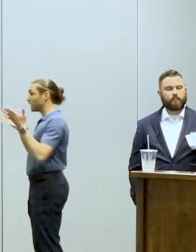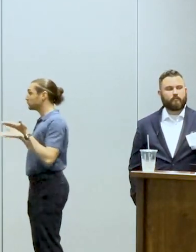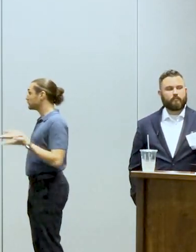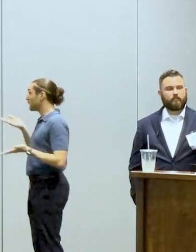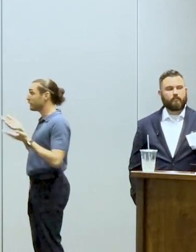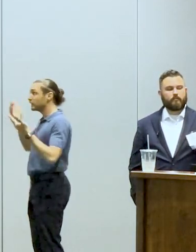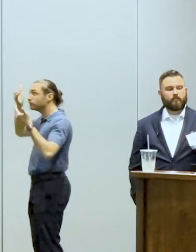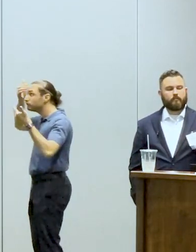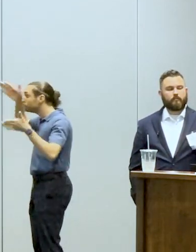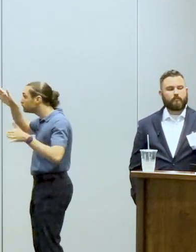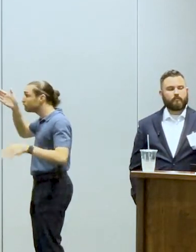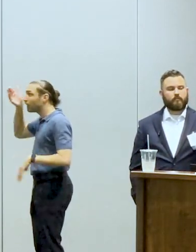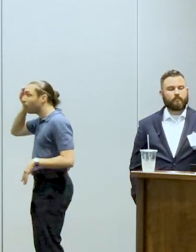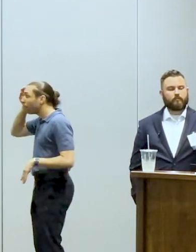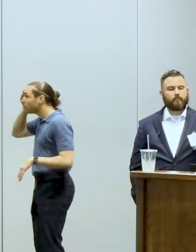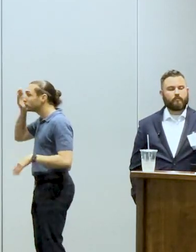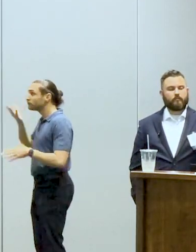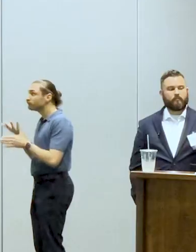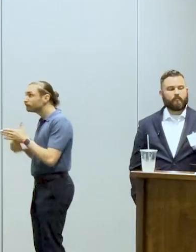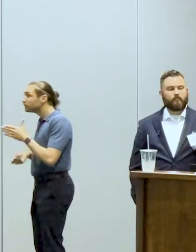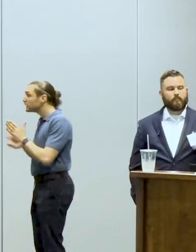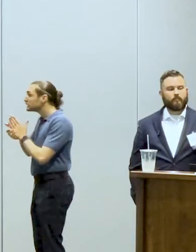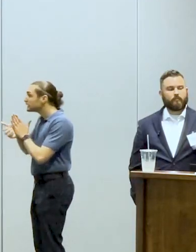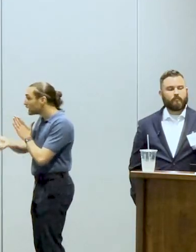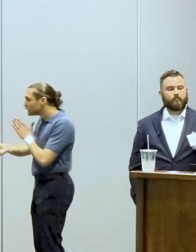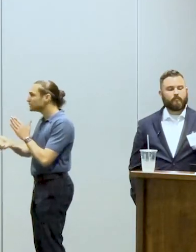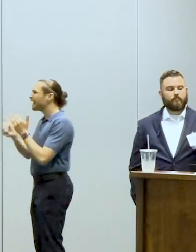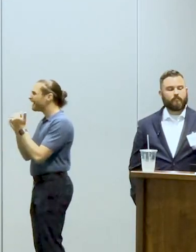skills on how to create or how to use accessibility content